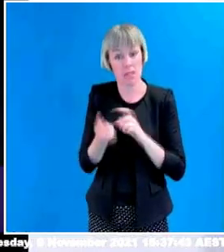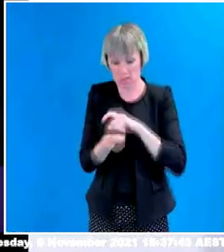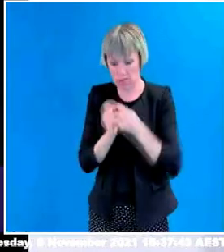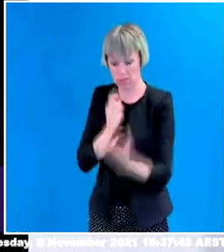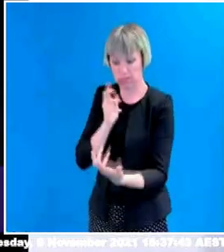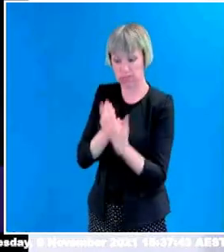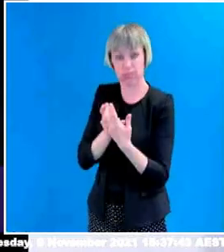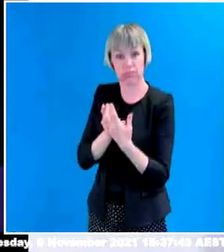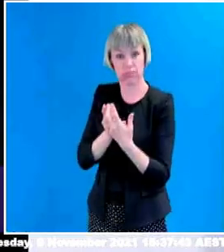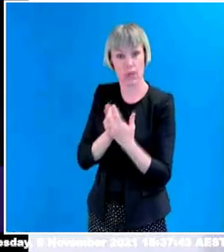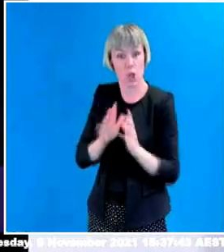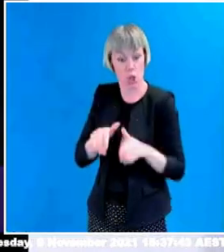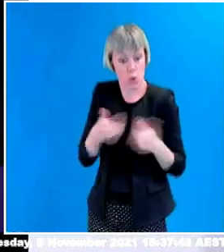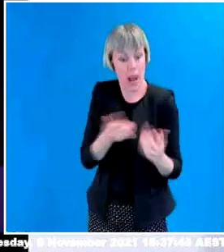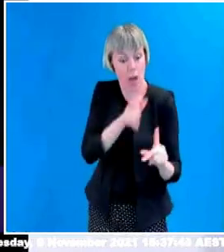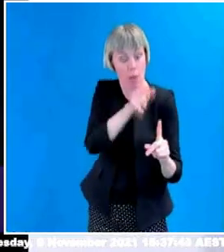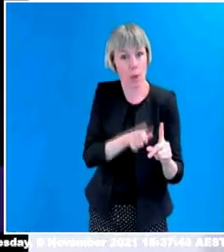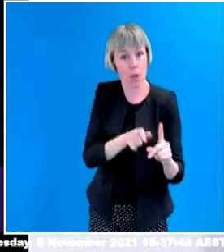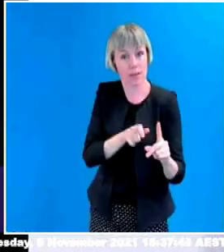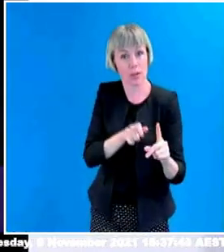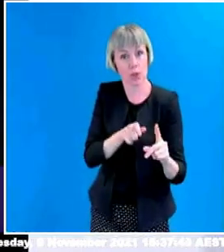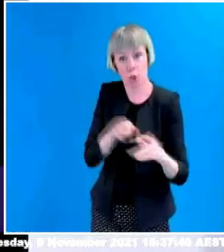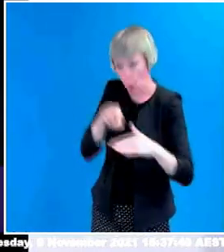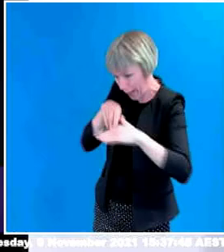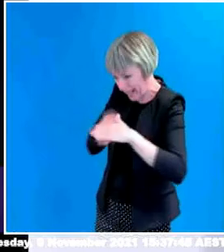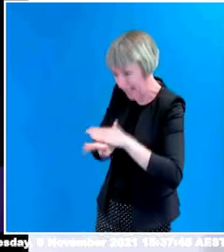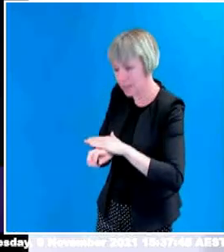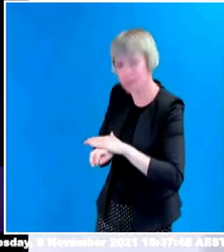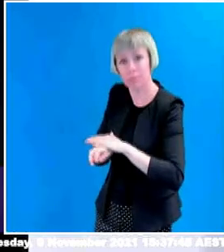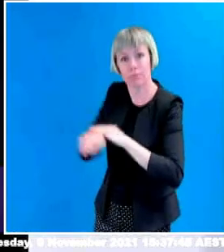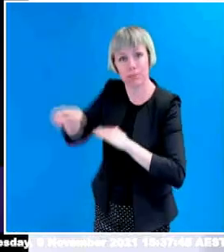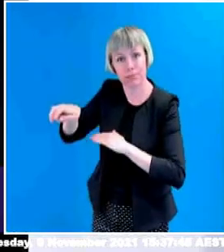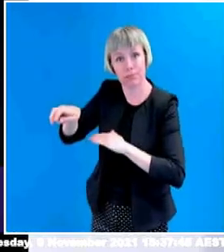That's the way the law has been interpreted, not a reasonable adjustment